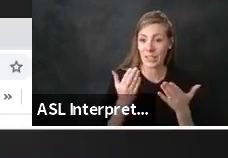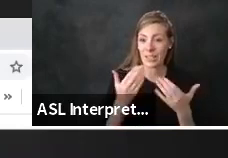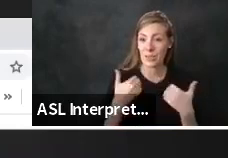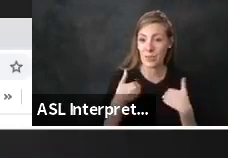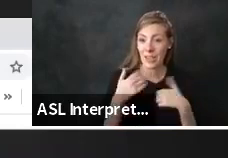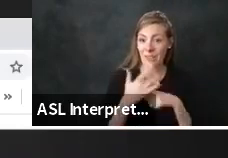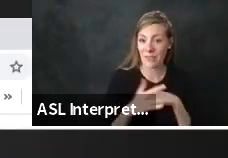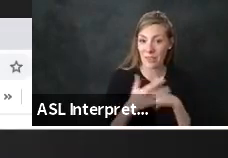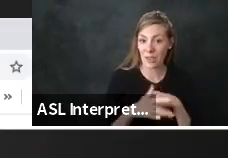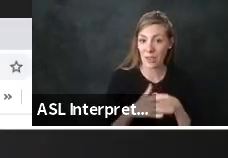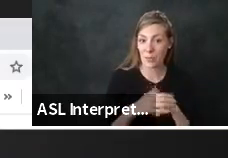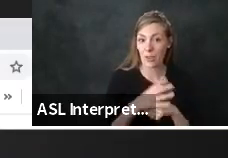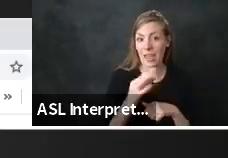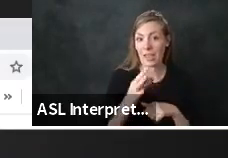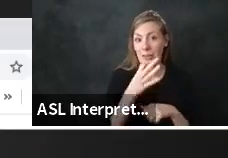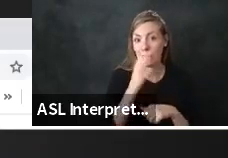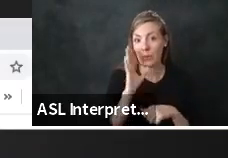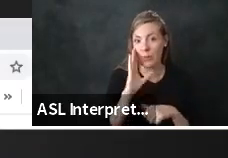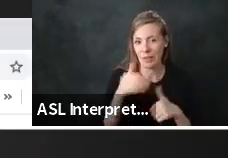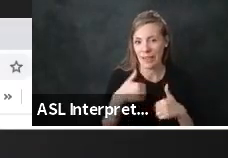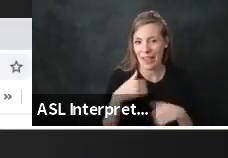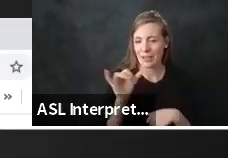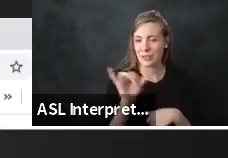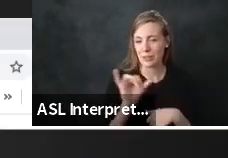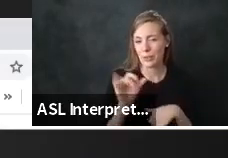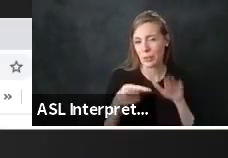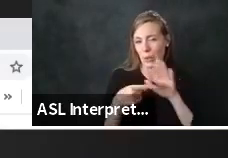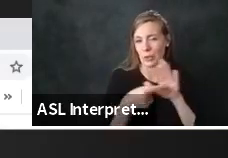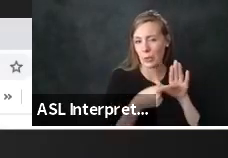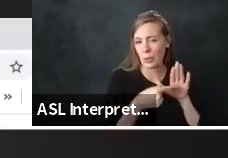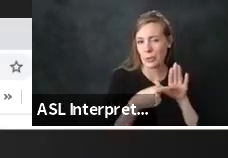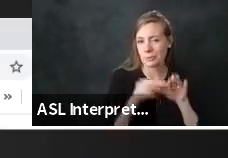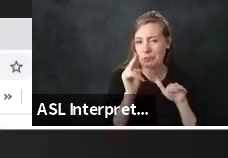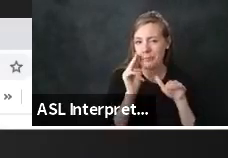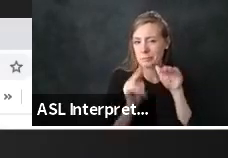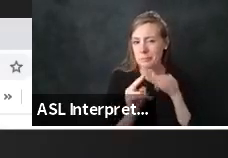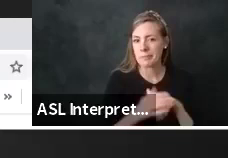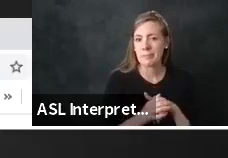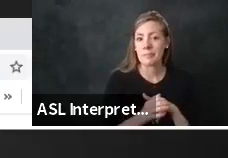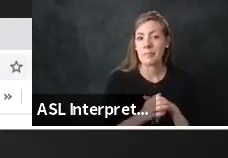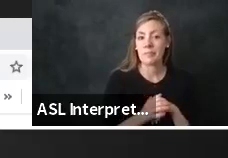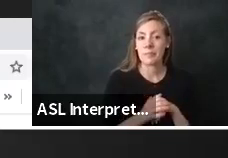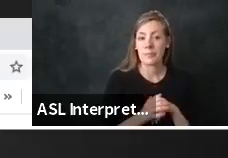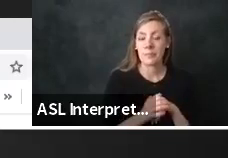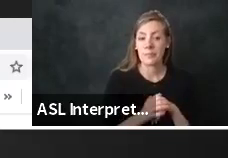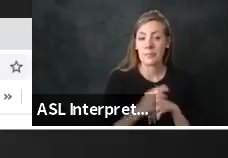some ten mean features that you can anticipate to start with. We'll look here.